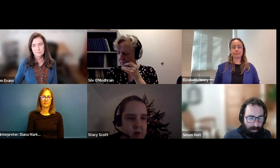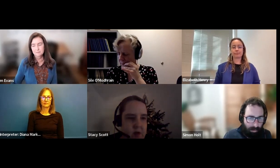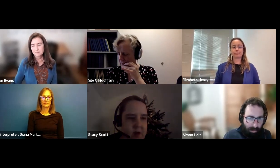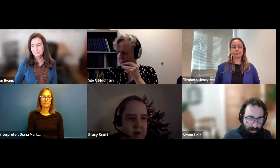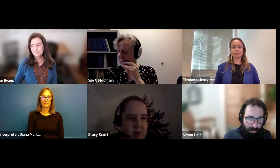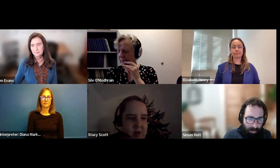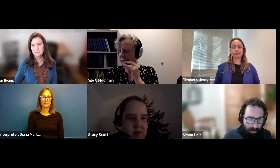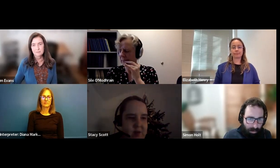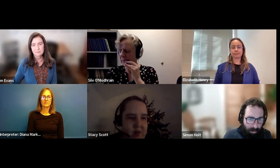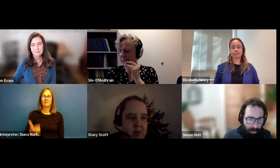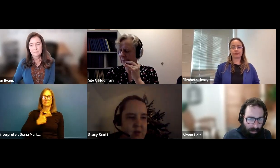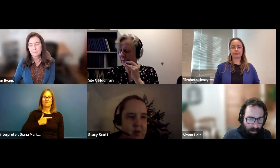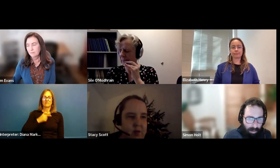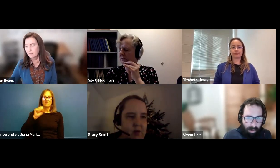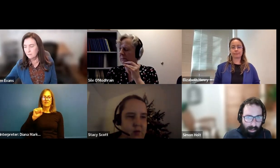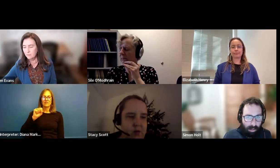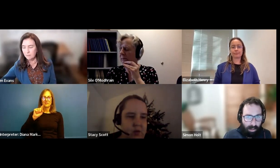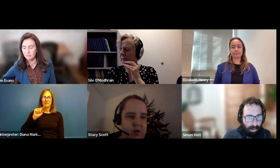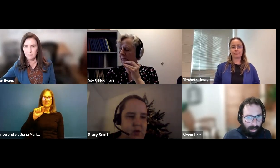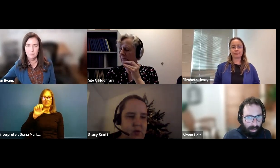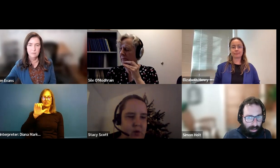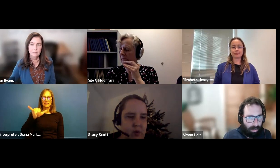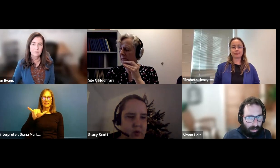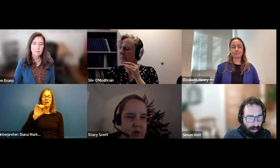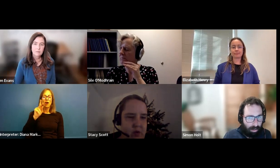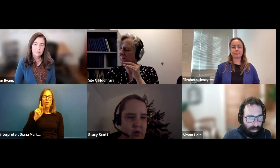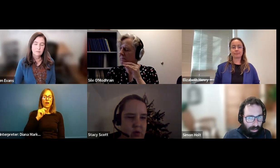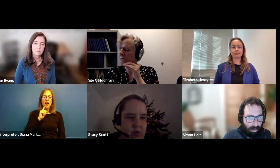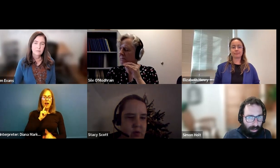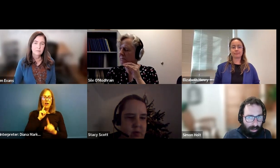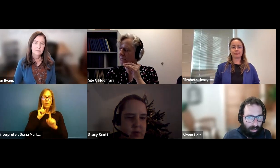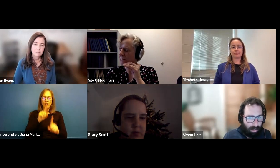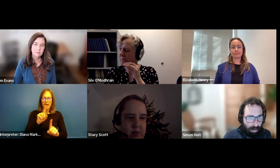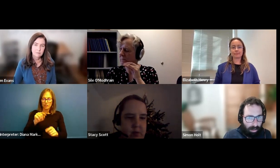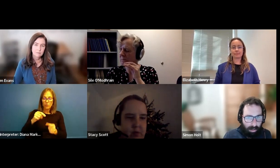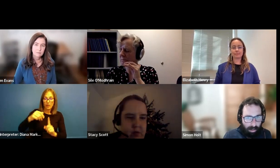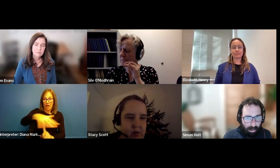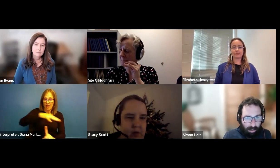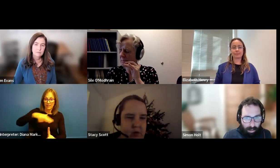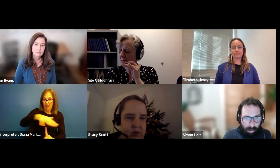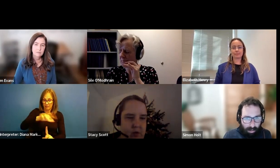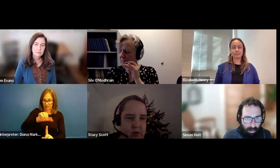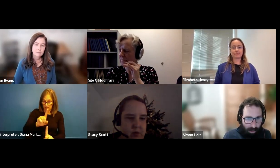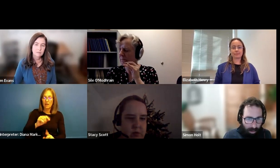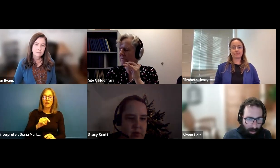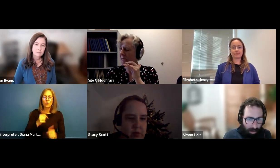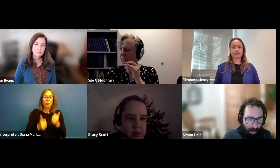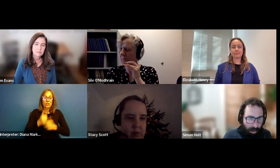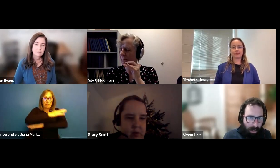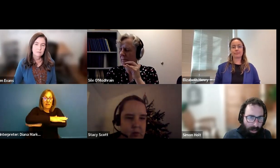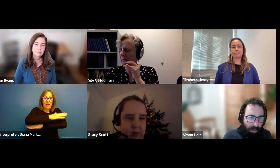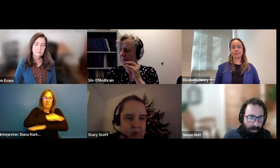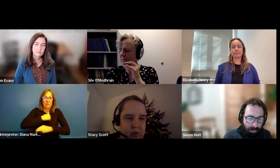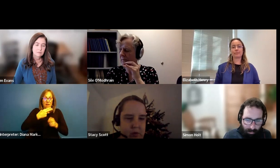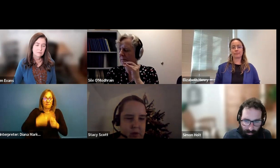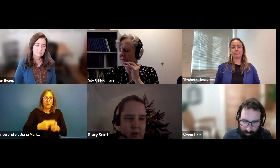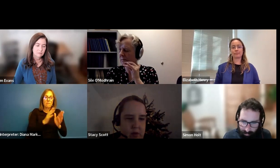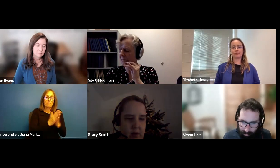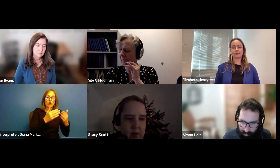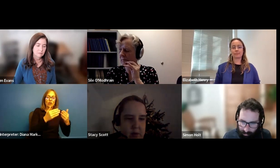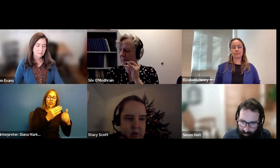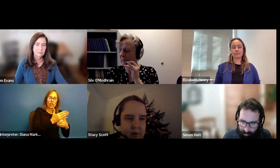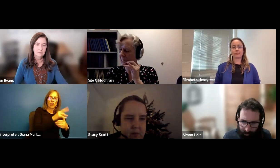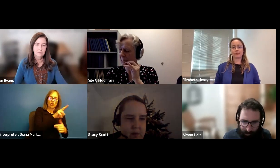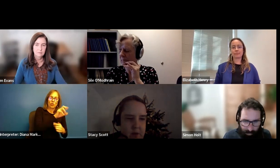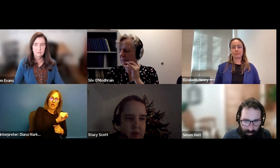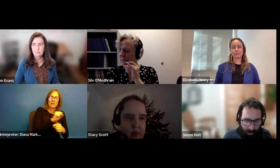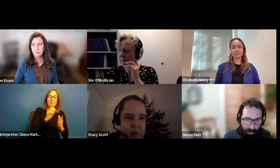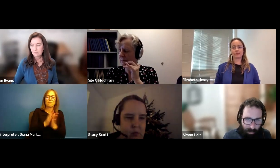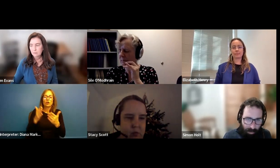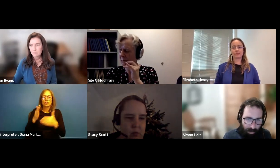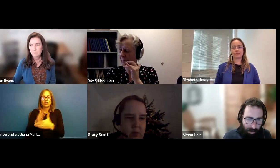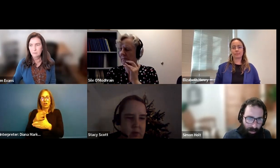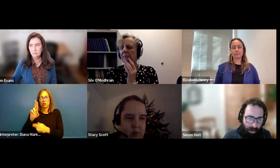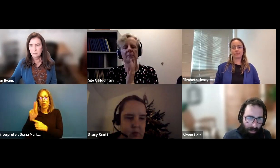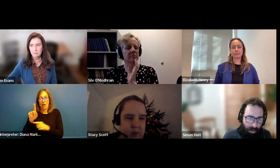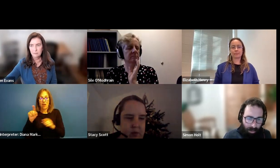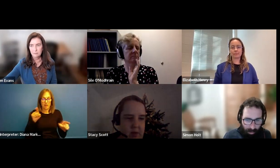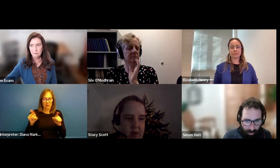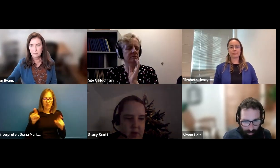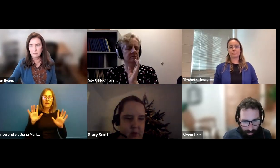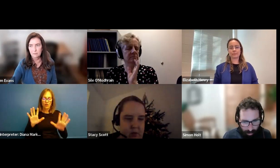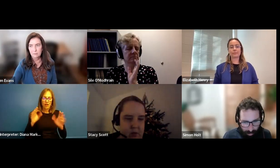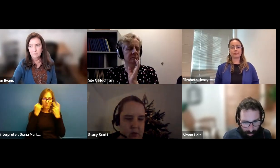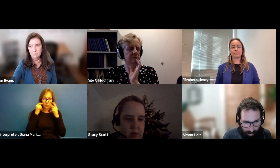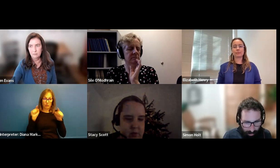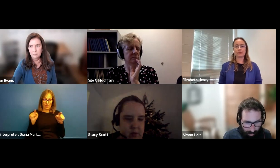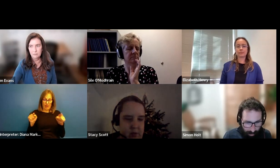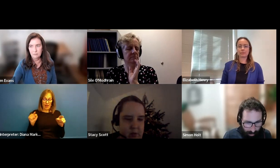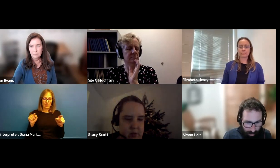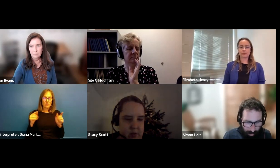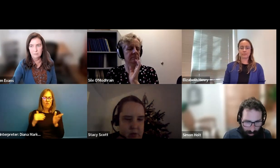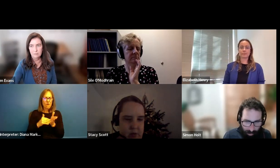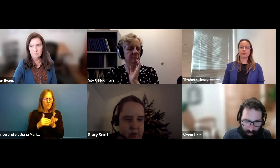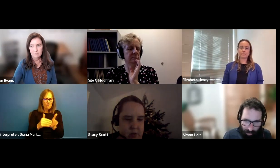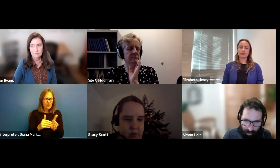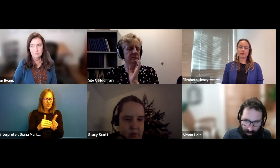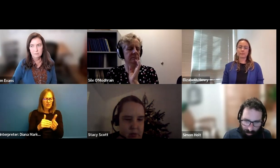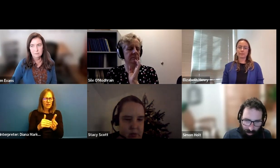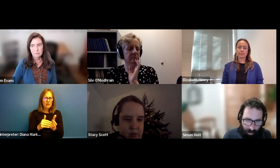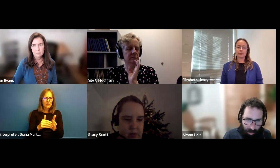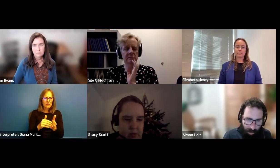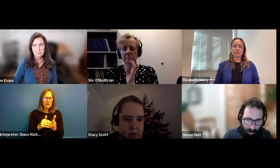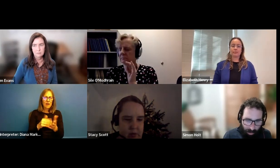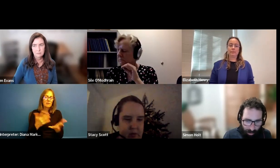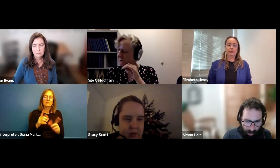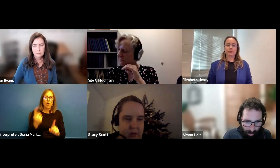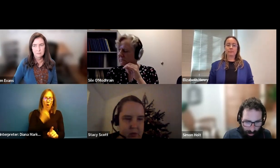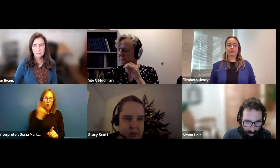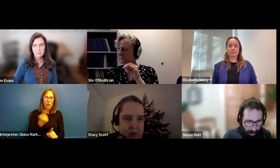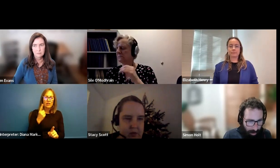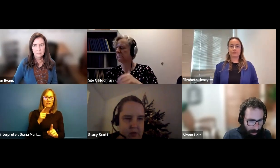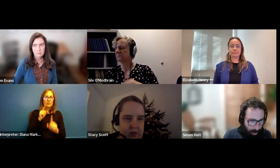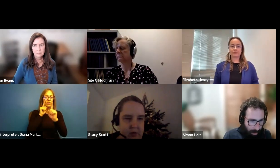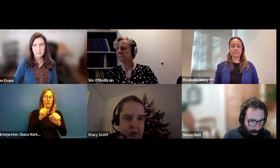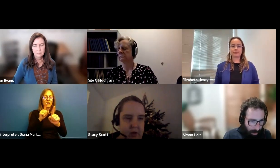Stacy Scott: Hi, it's Stacey. Um! I just want to answer in the context of the platform that I mentioned earlier. So the likes of books, your Us. And bookshare, Uk or on Ib bookshare. So when when we're looking at that, the quite often they they're working to well, they're always working to the the latest copyright legislation.